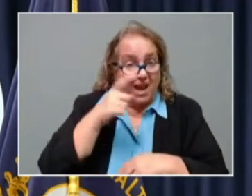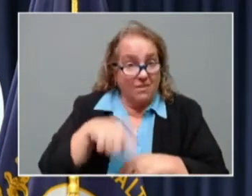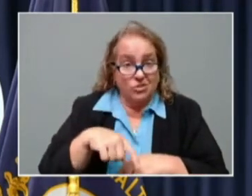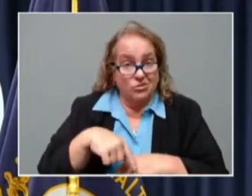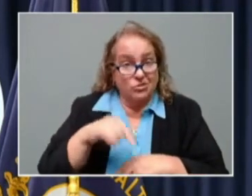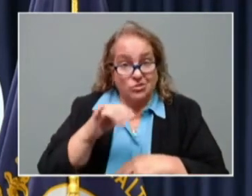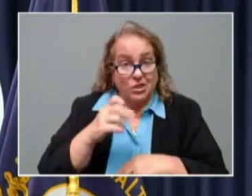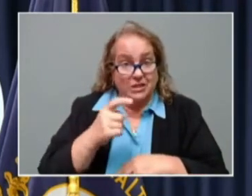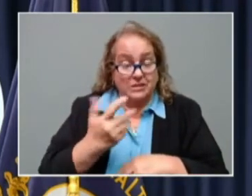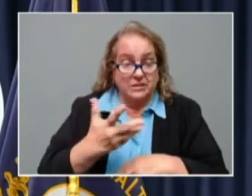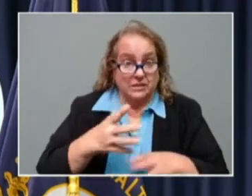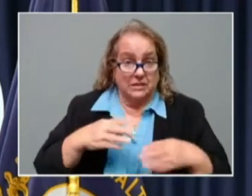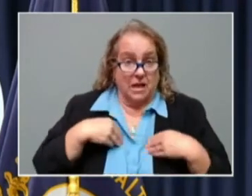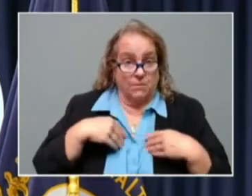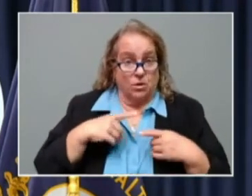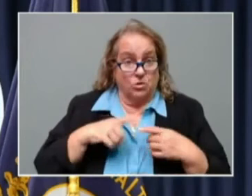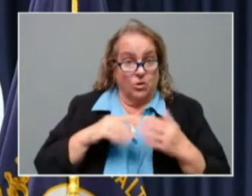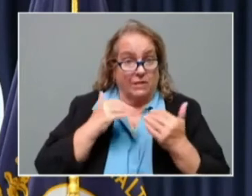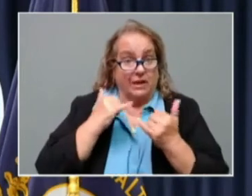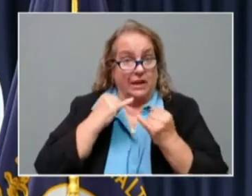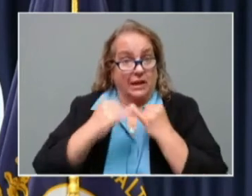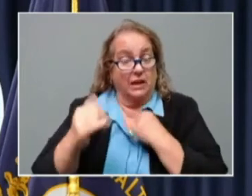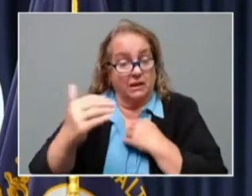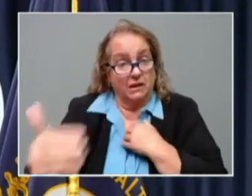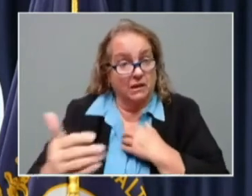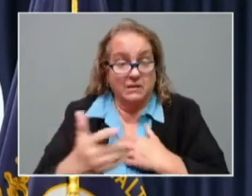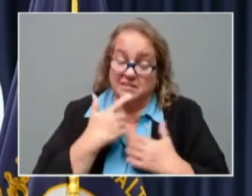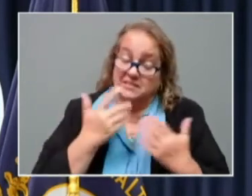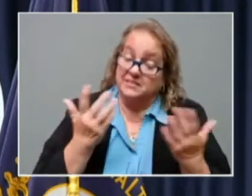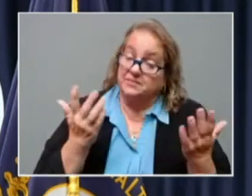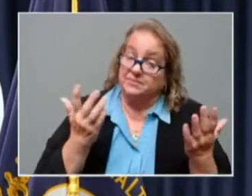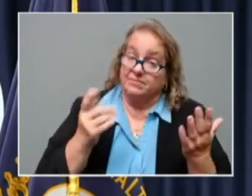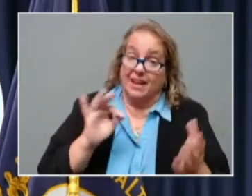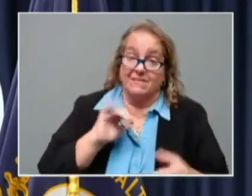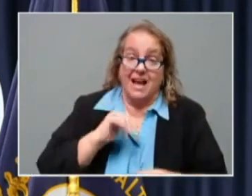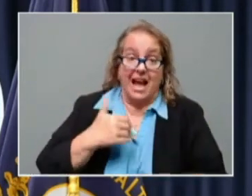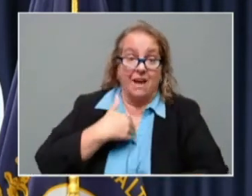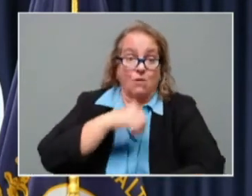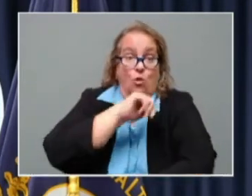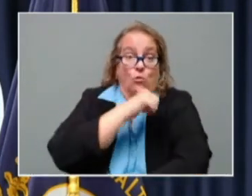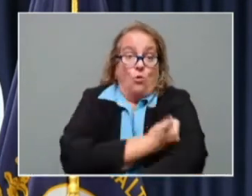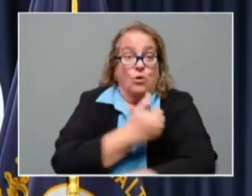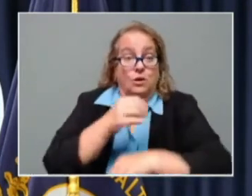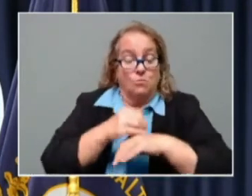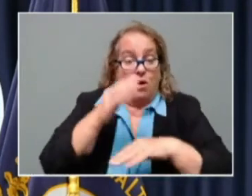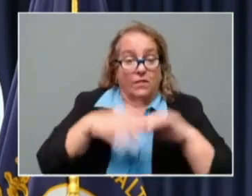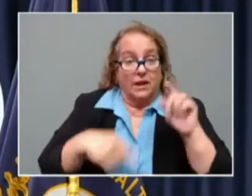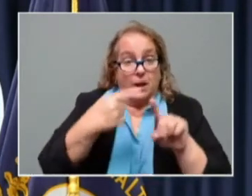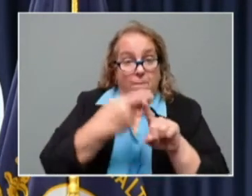Well, if I'd had the authority um month more than a month ago, we would be all